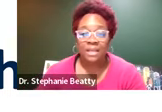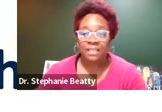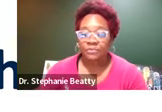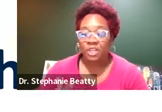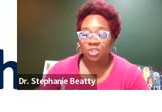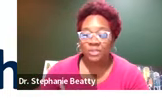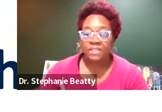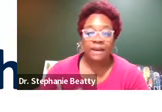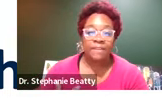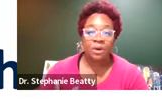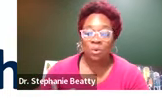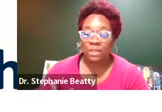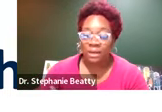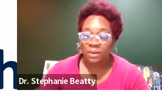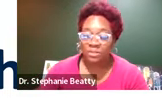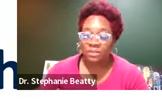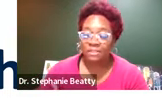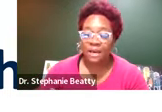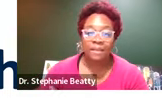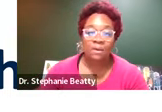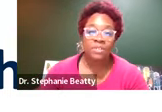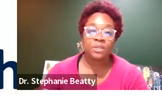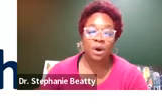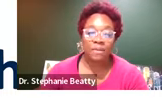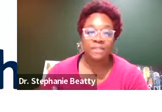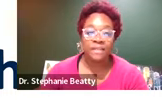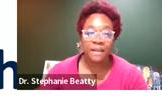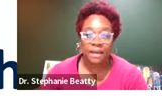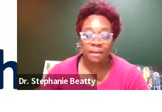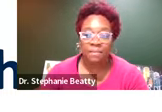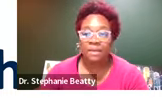Just like different countries have their own language, sign languages are the same.